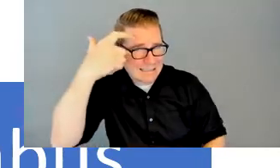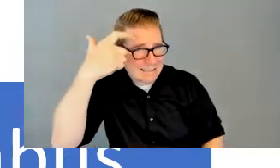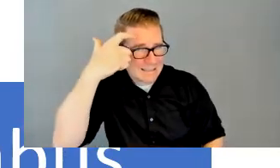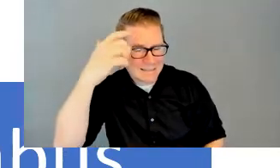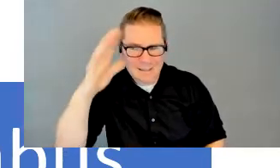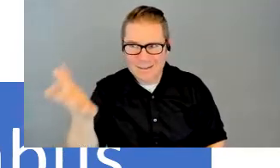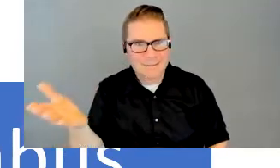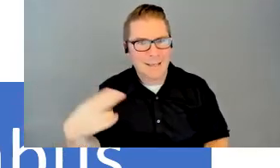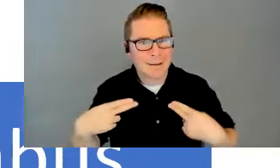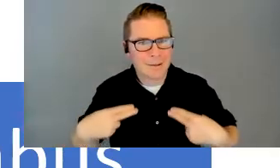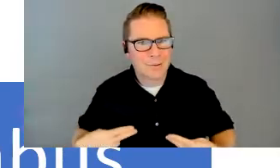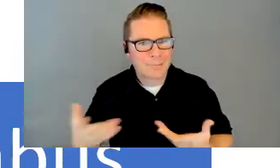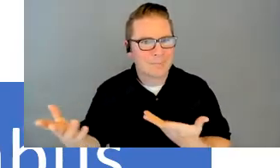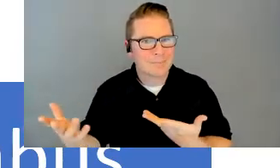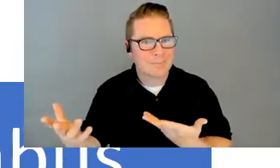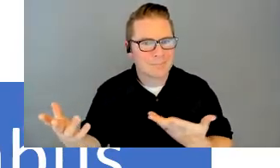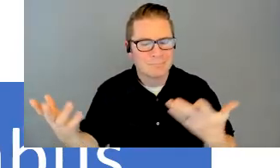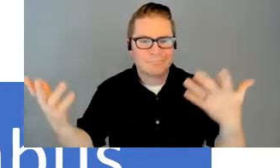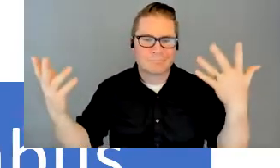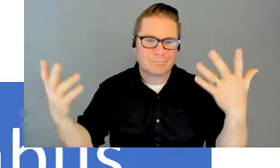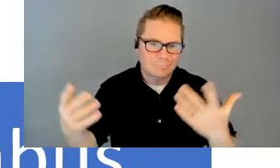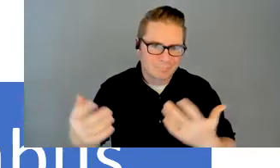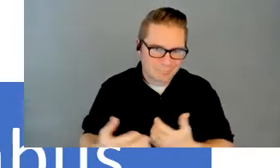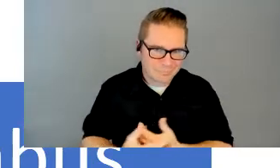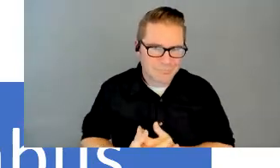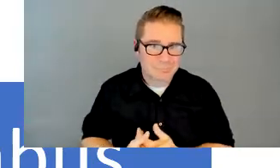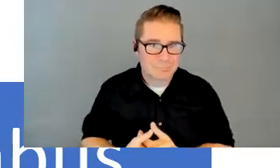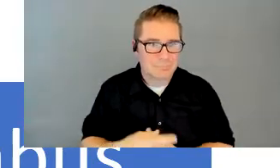Do they make sense this policy makes no sense to me.